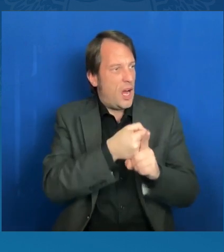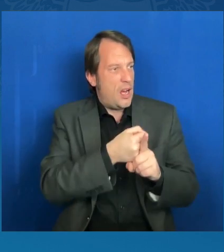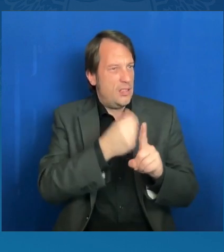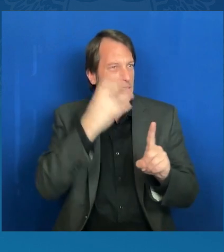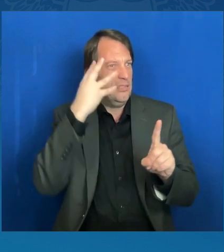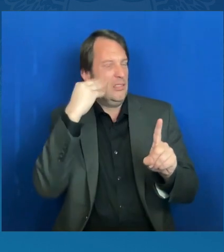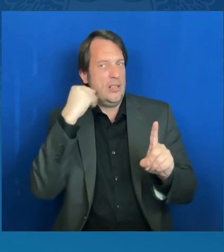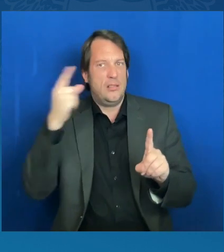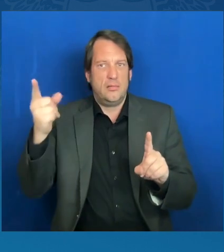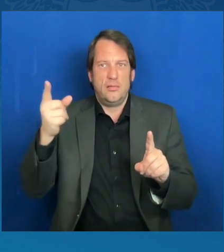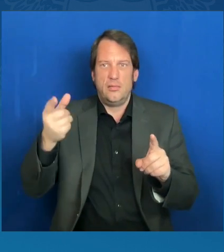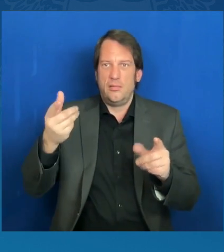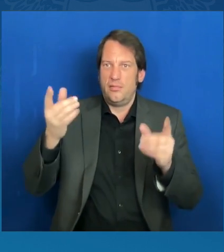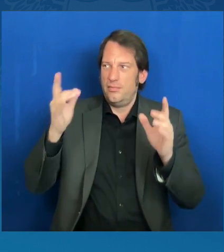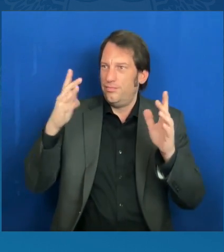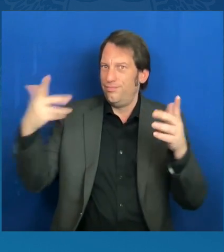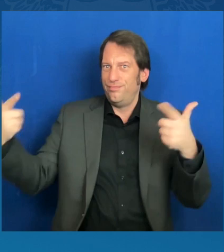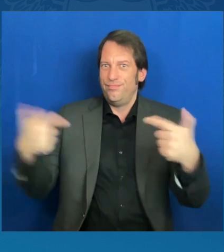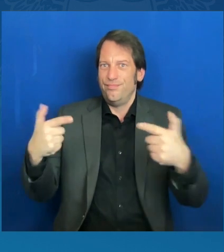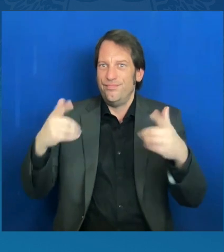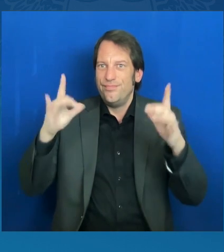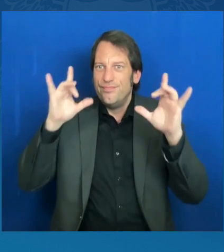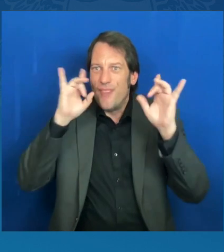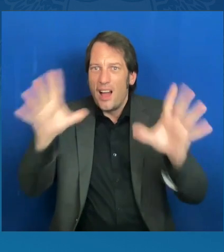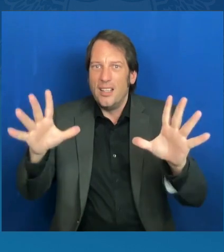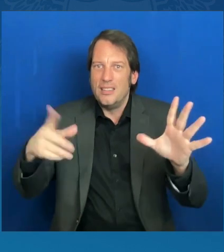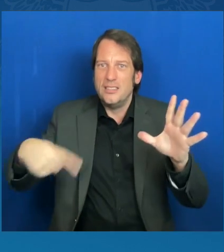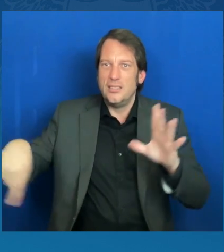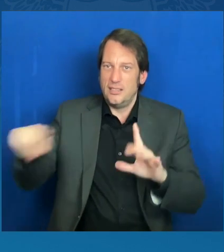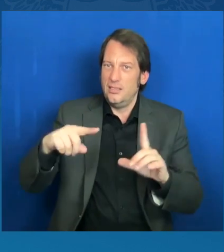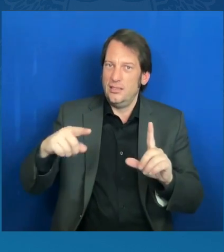But like my story, the CVI still can't do this work alone.